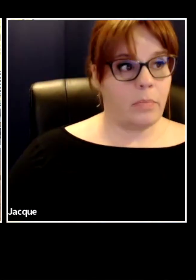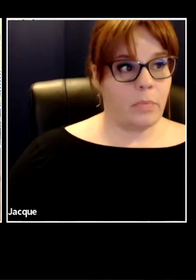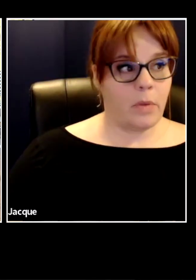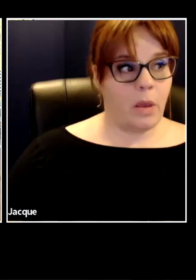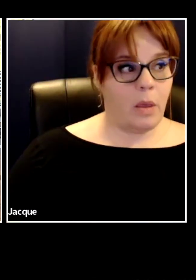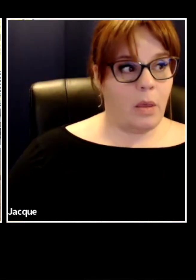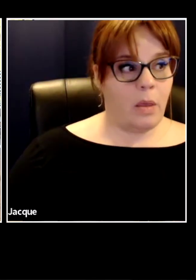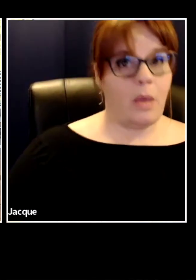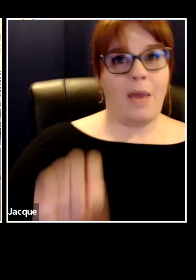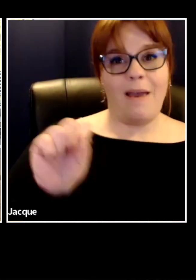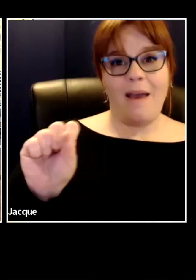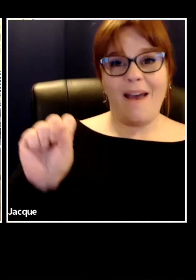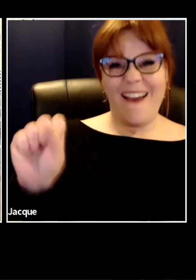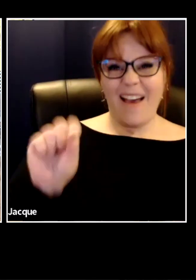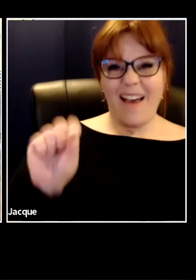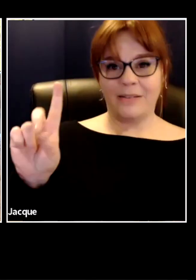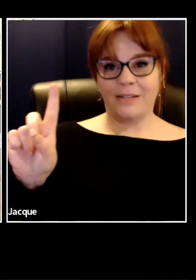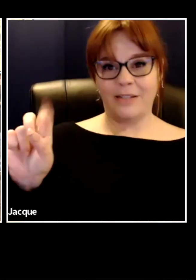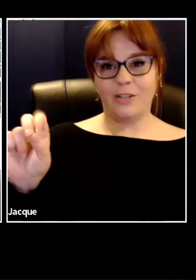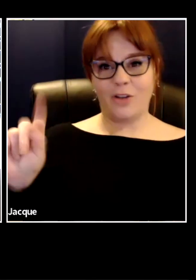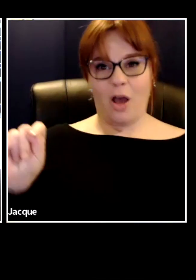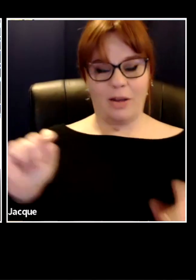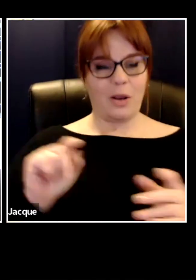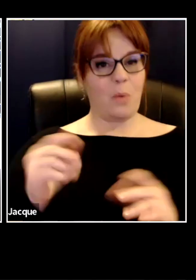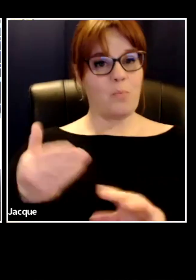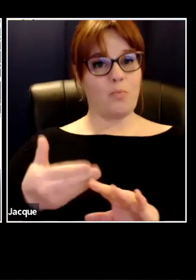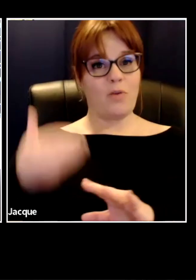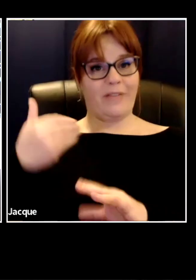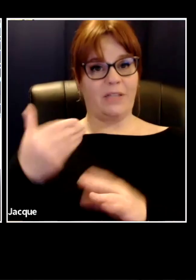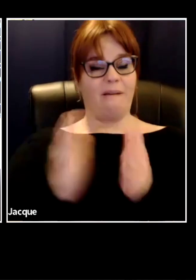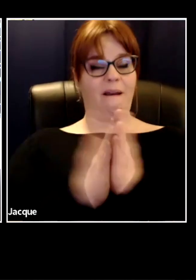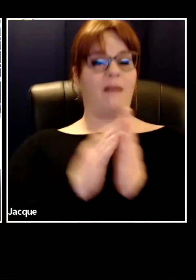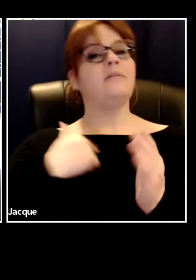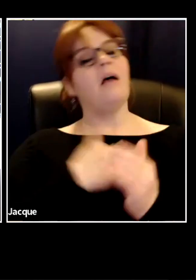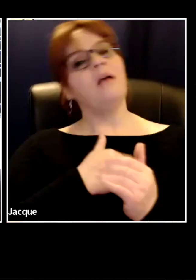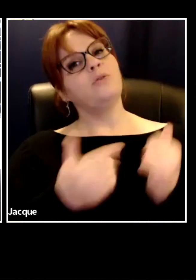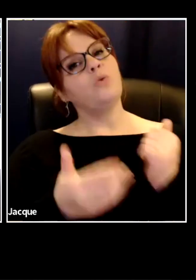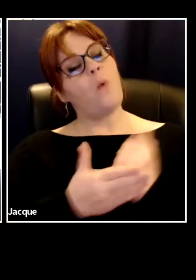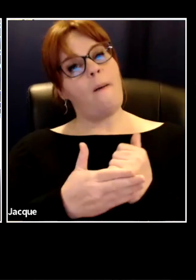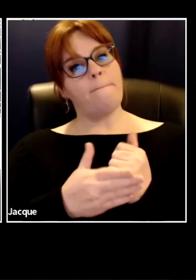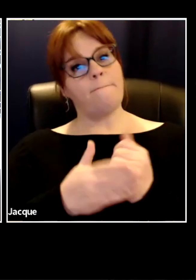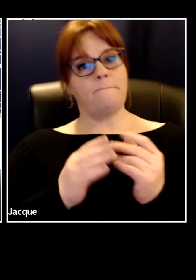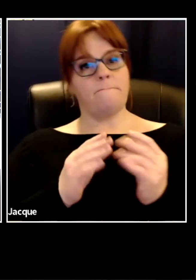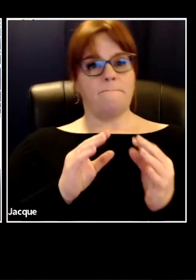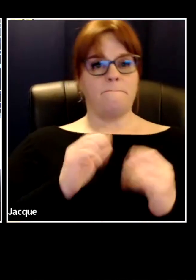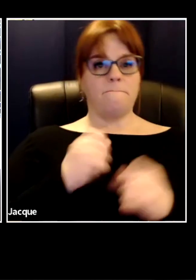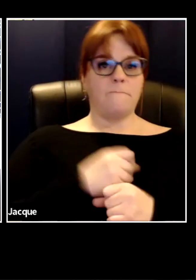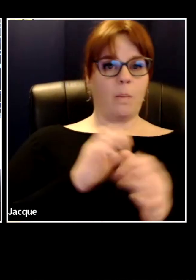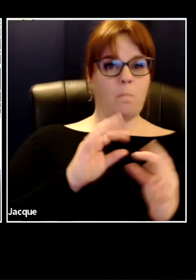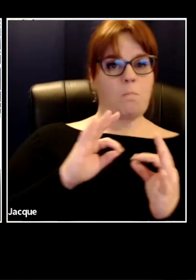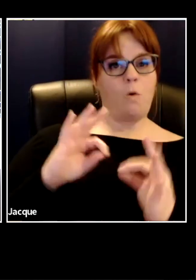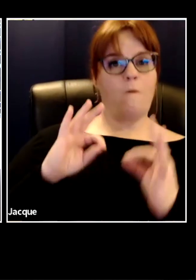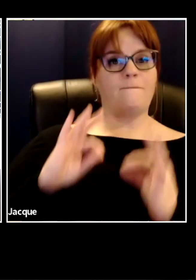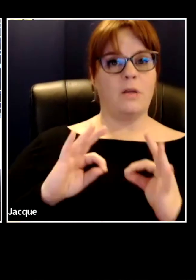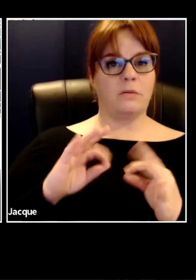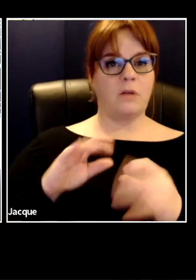SDOT had previously asked us to help optimize the locations of their disability parking